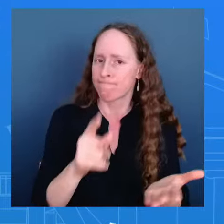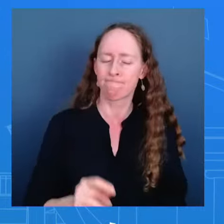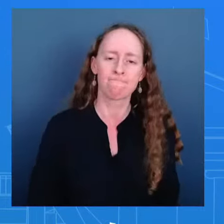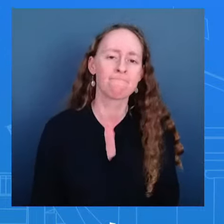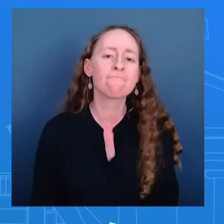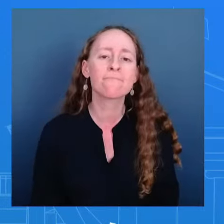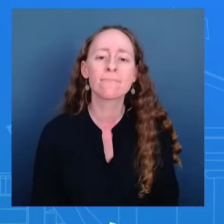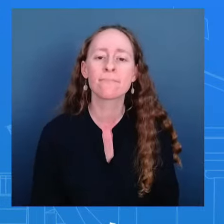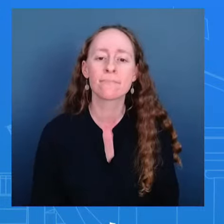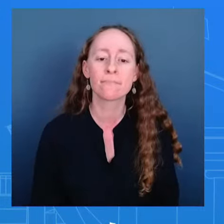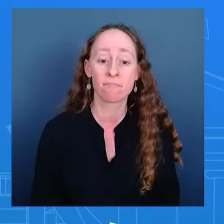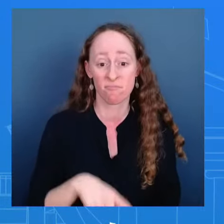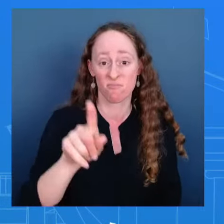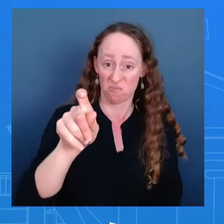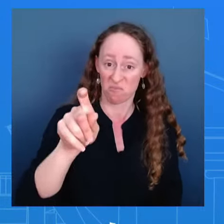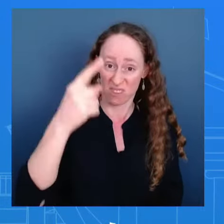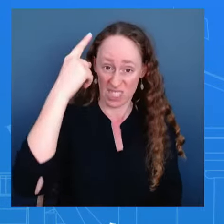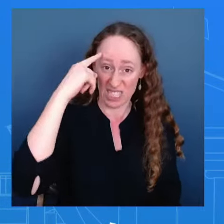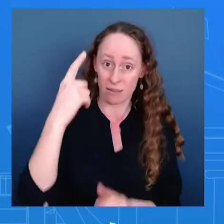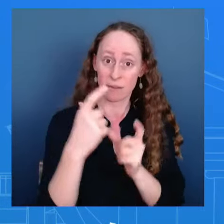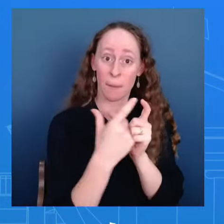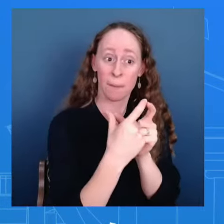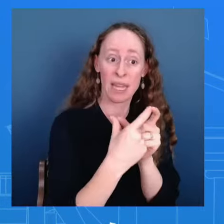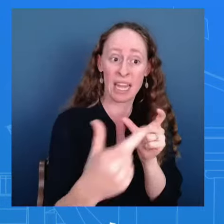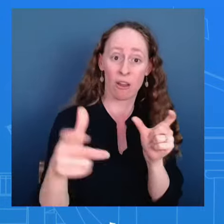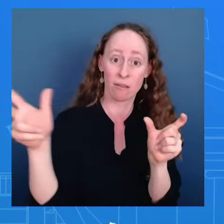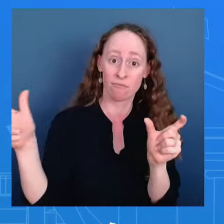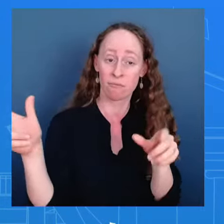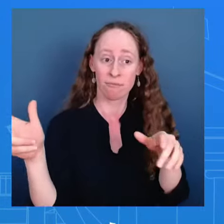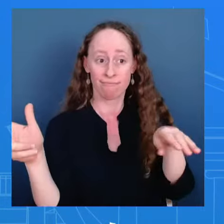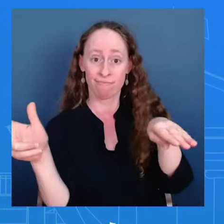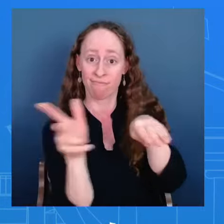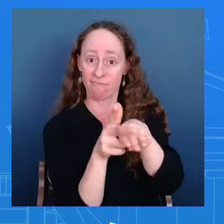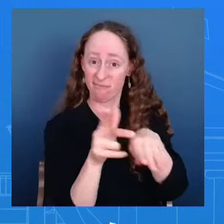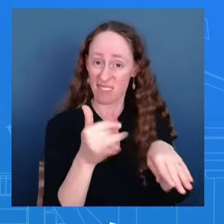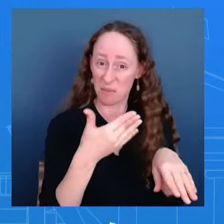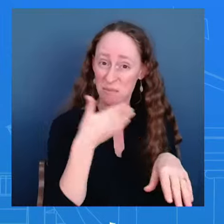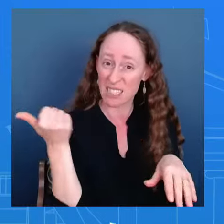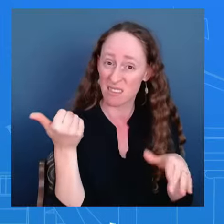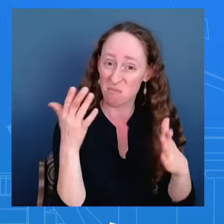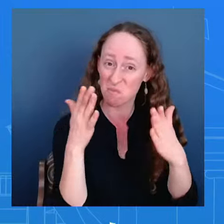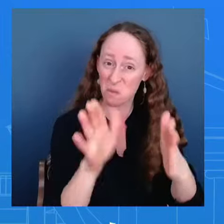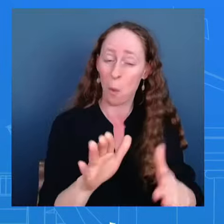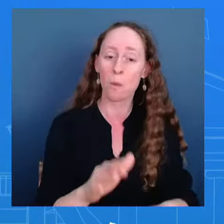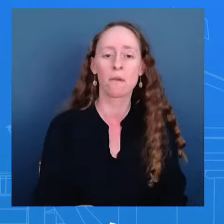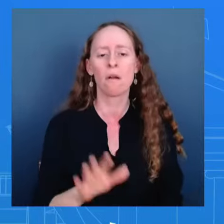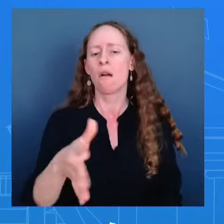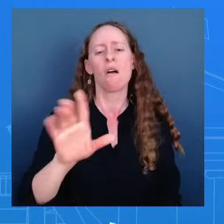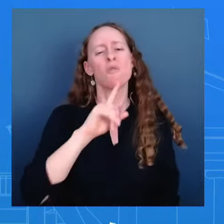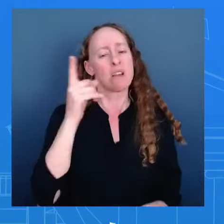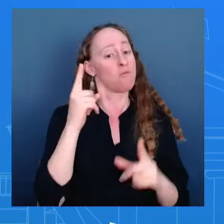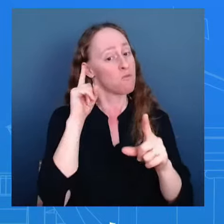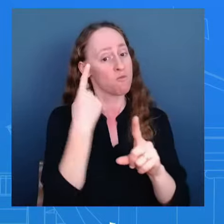Mr. Kirby: Absolutely. As a supplement. Okay? It was never intended to supplant what you can do on the ground through trucks